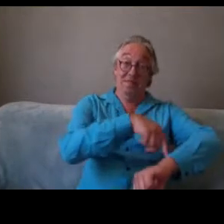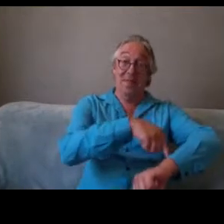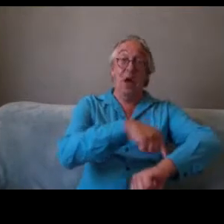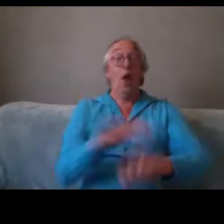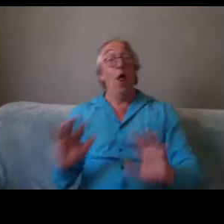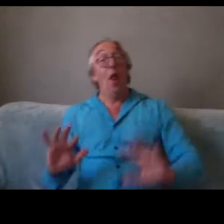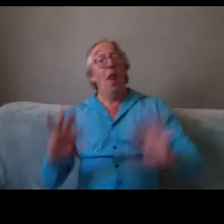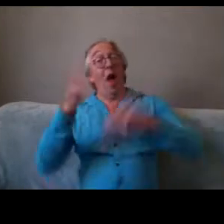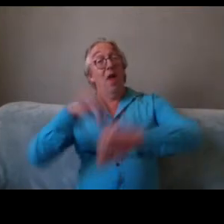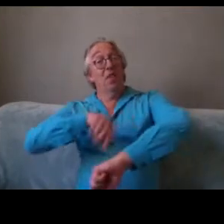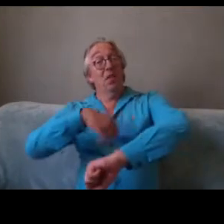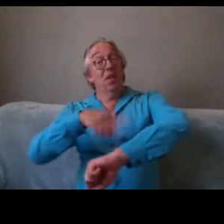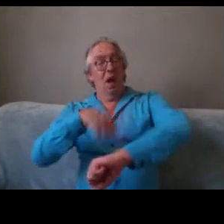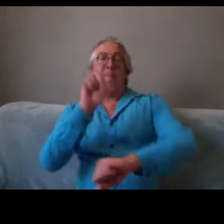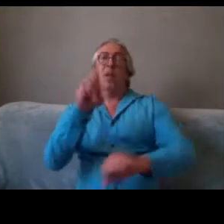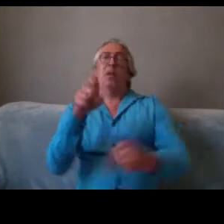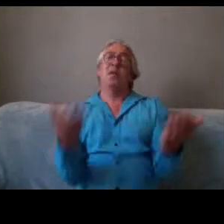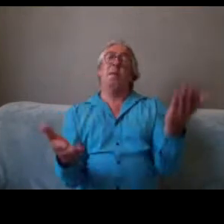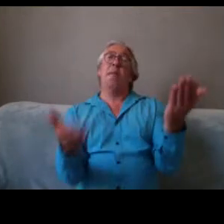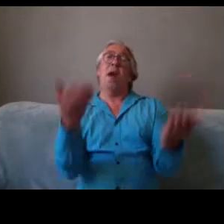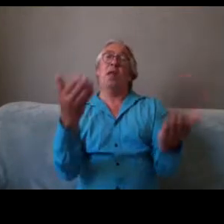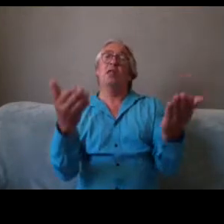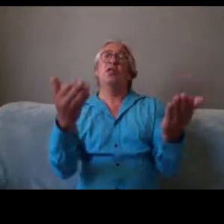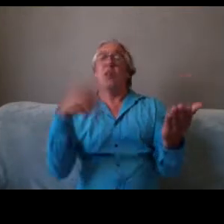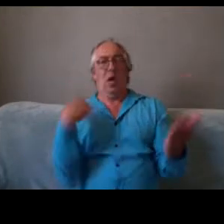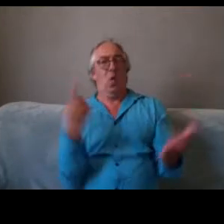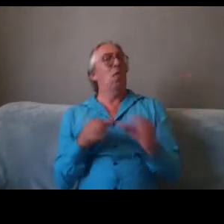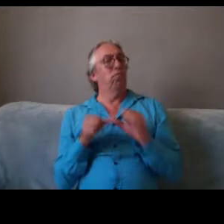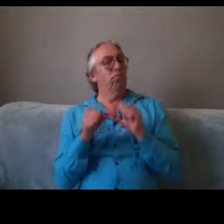for example lack of education at the university staff